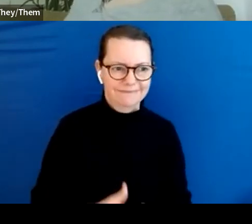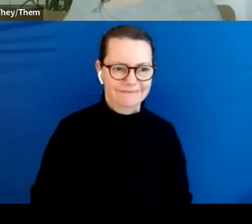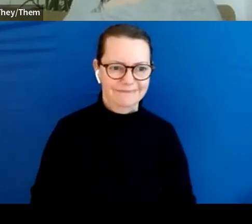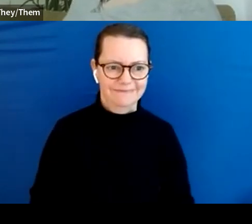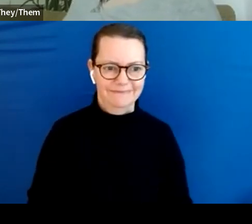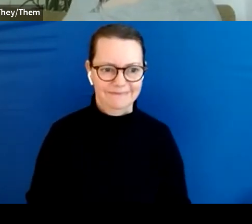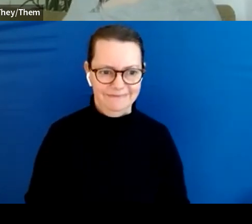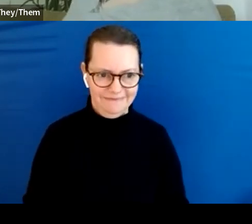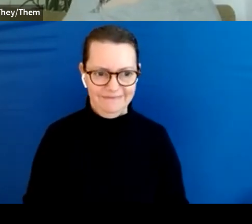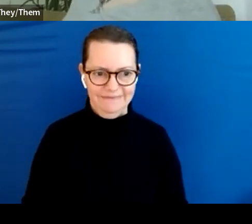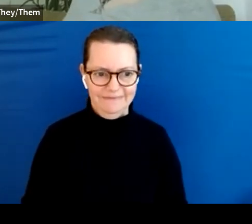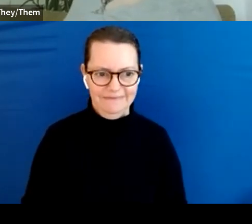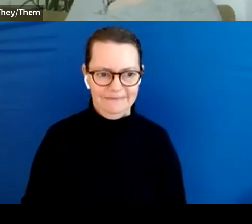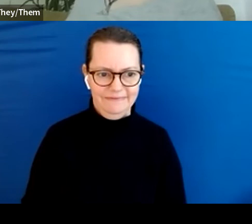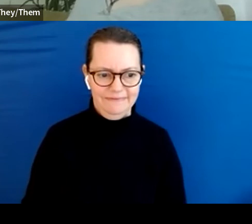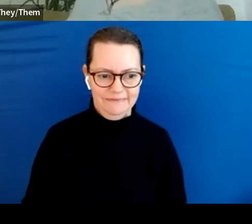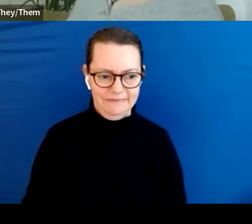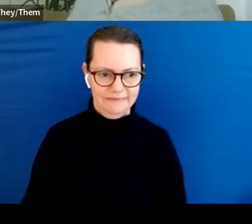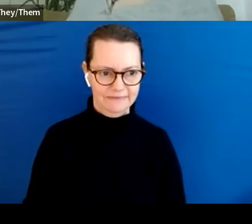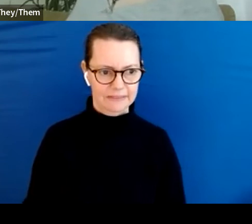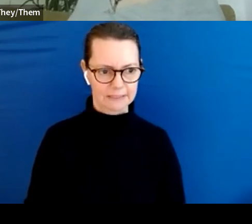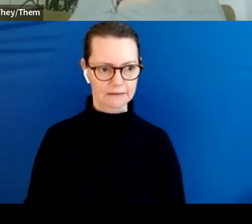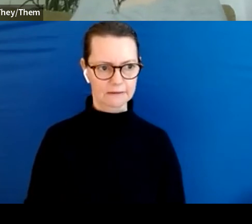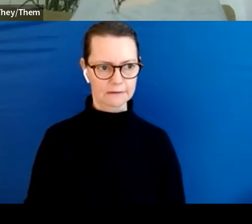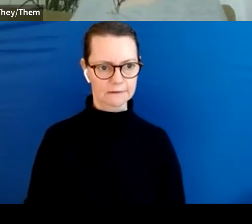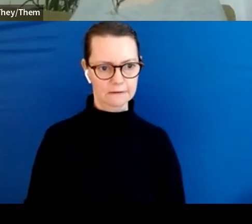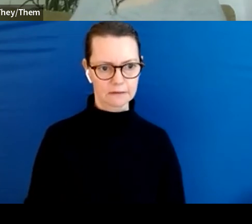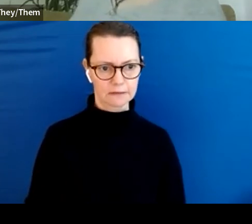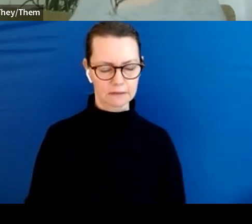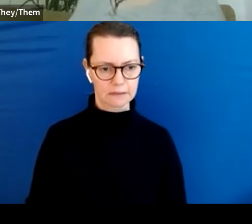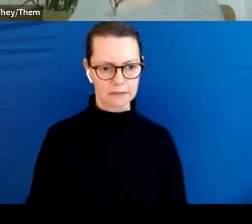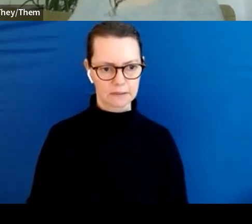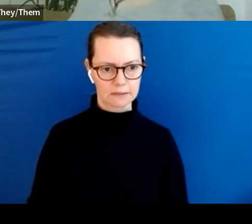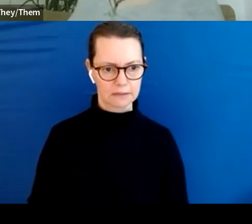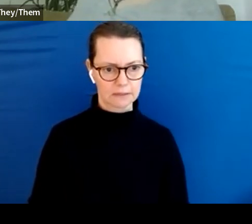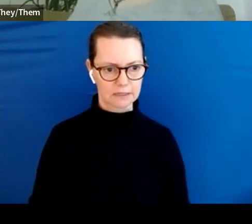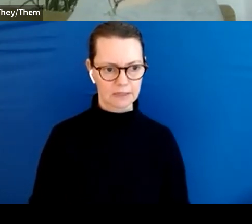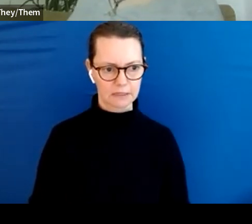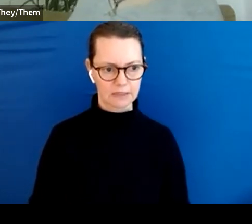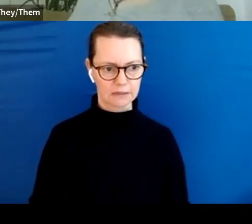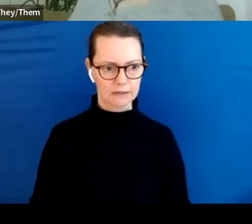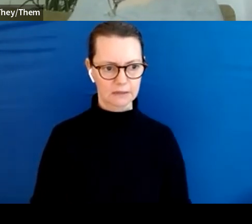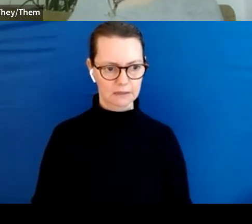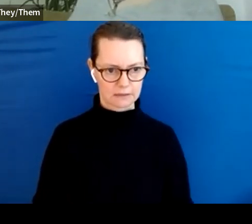So, Yes, that's what I just wanted to add is I think